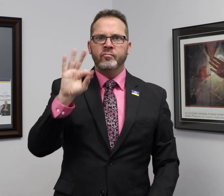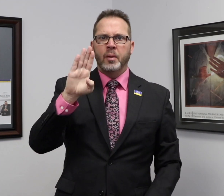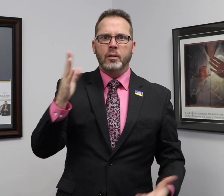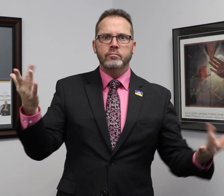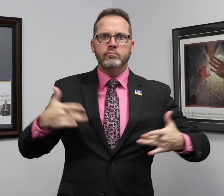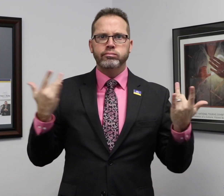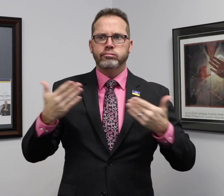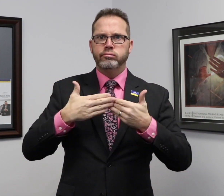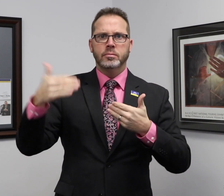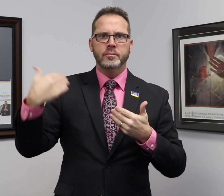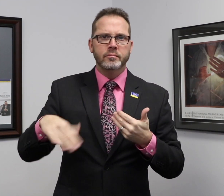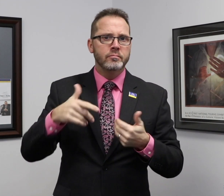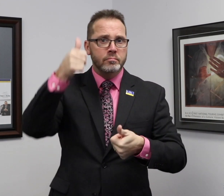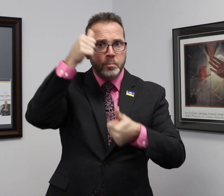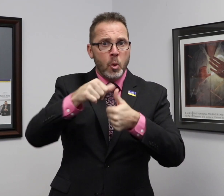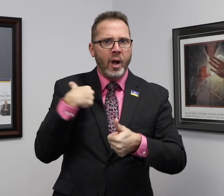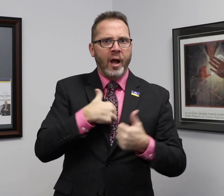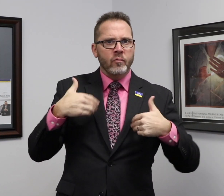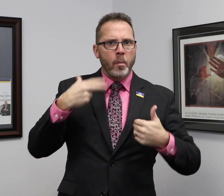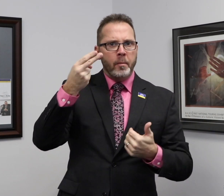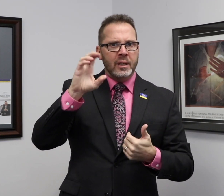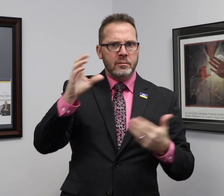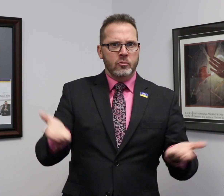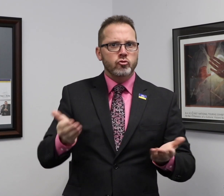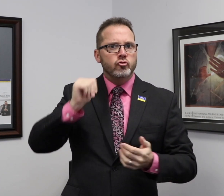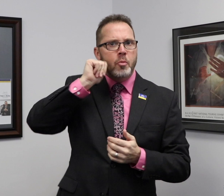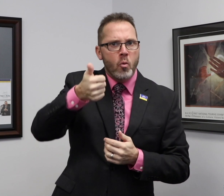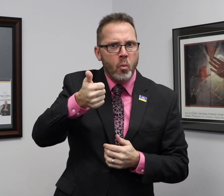January but there is a lot coming up in February as well. The first event,